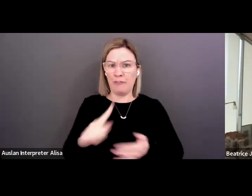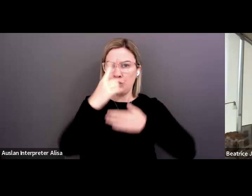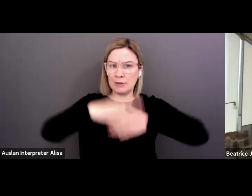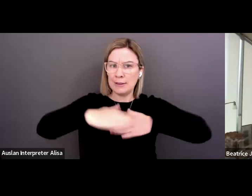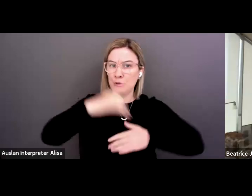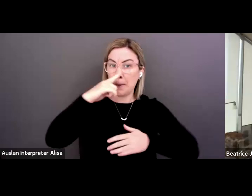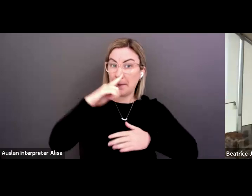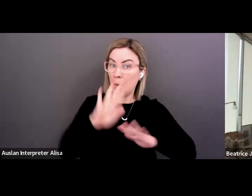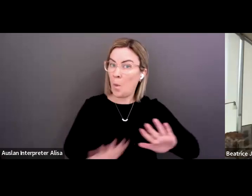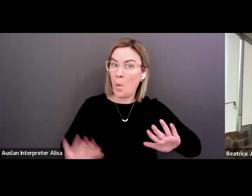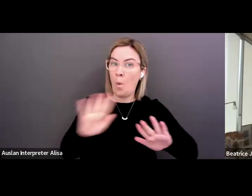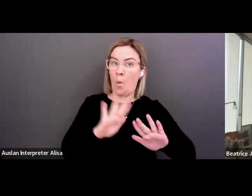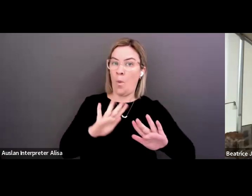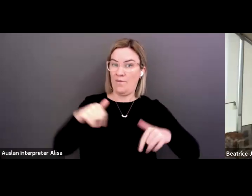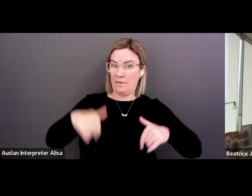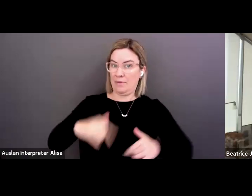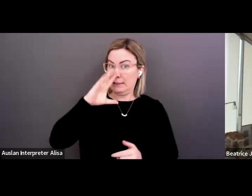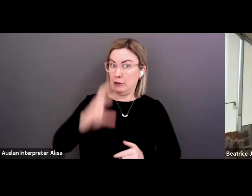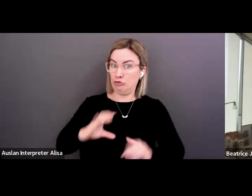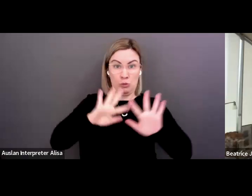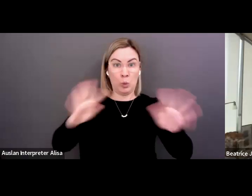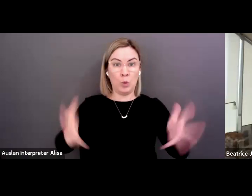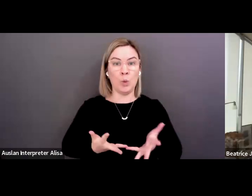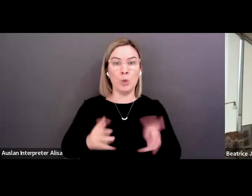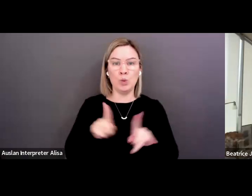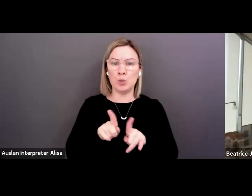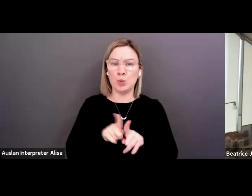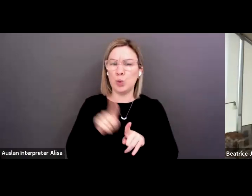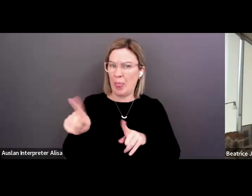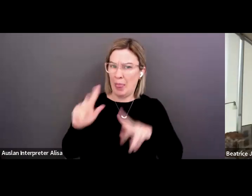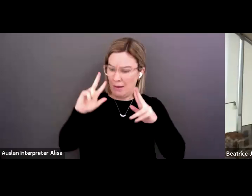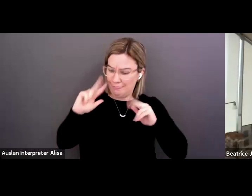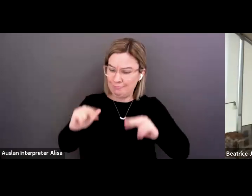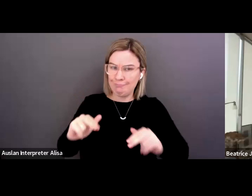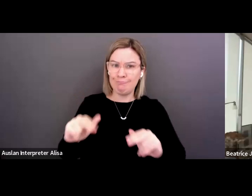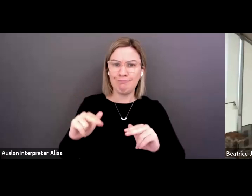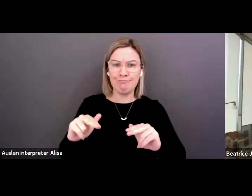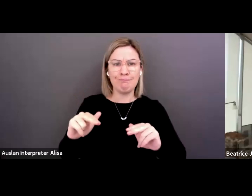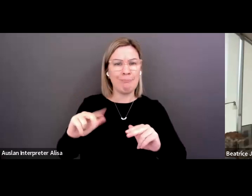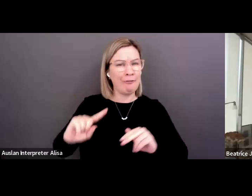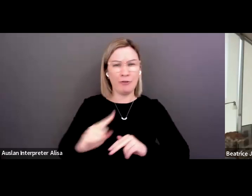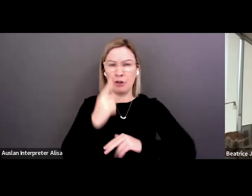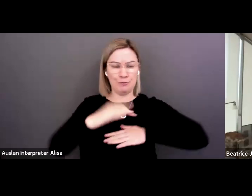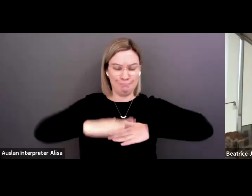present, and emerging. I'd also like to acknowledge First Nations people all